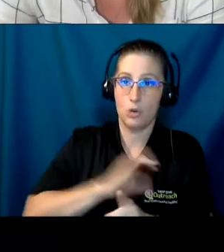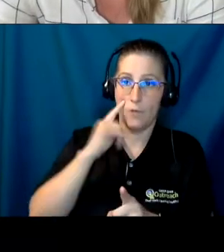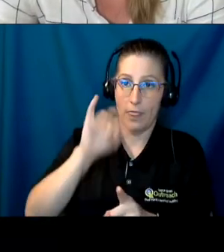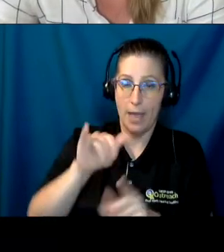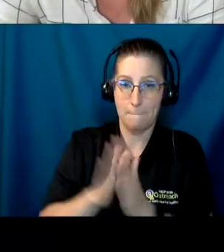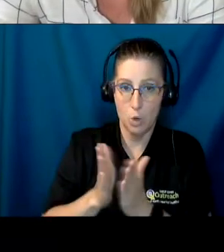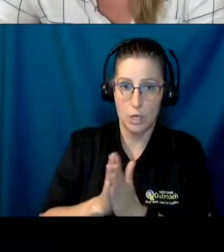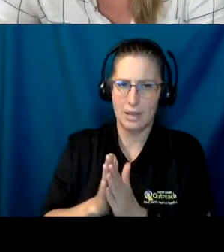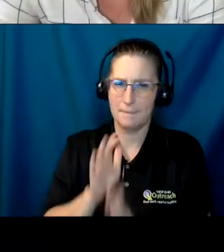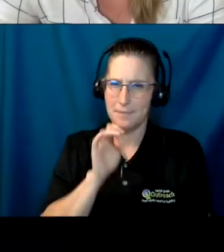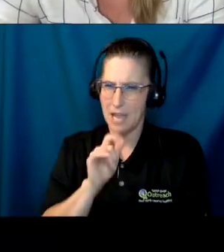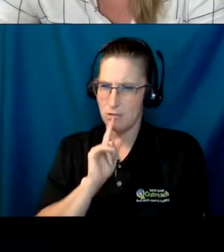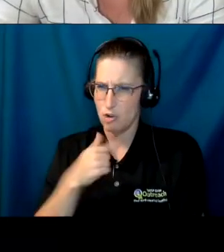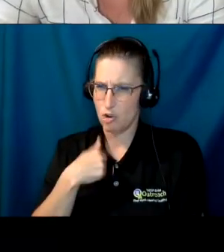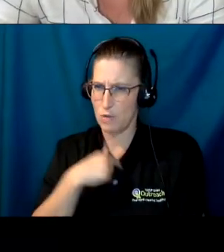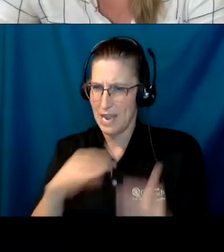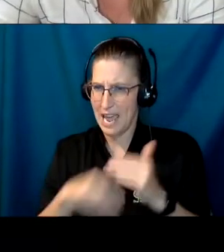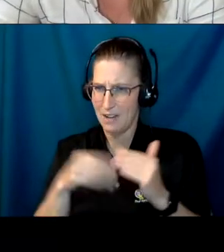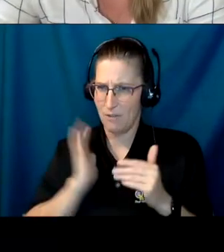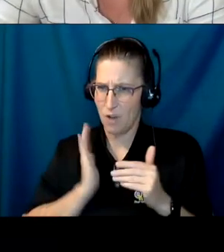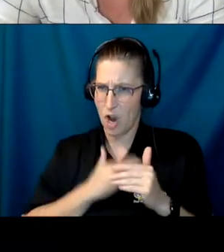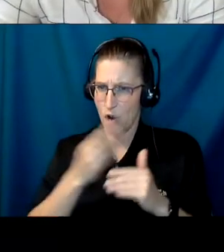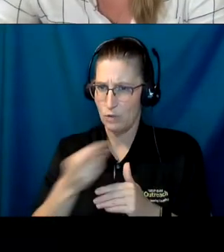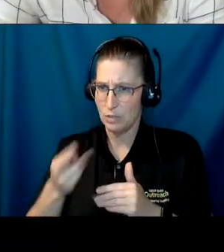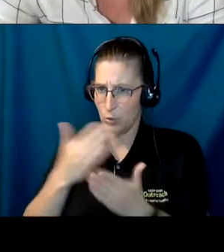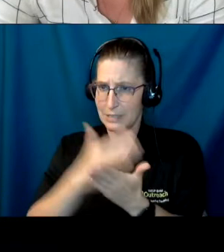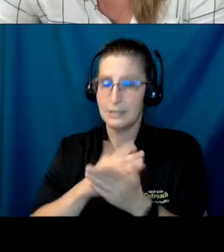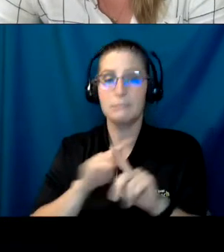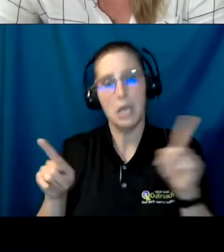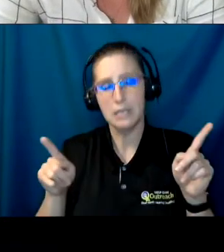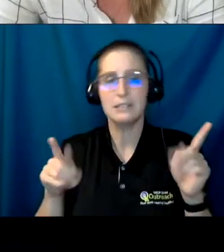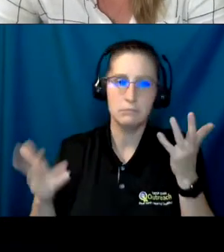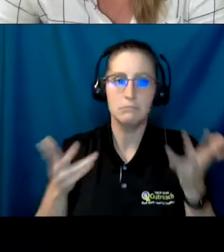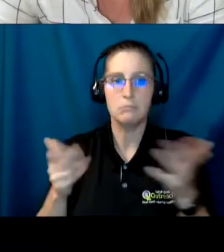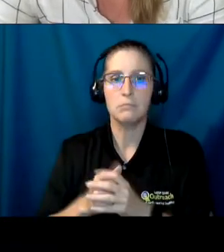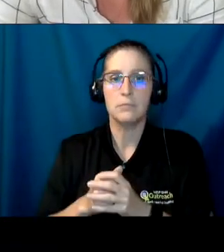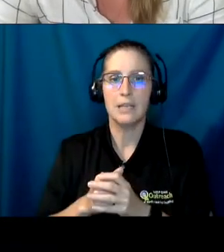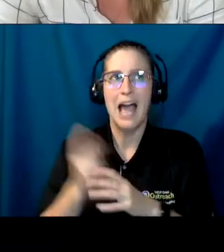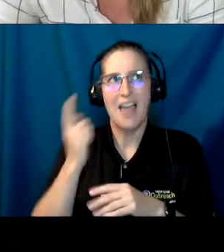I'm not sure if we added that in our resource list but I'm, I even think I will Google Search